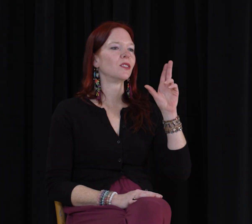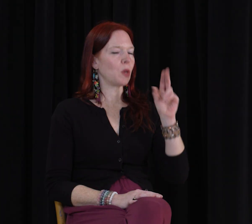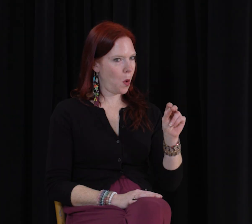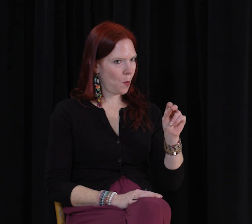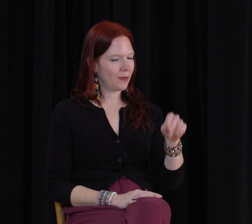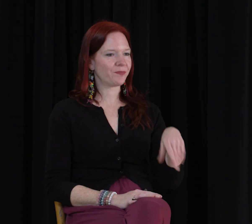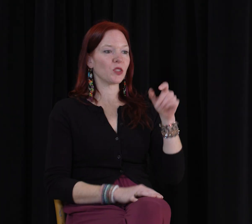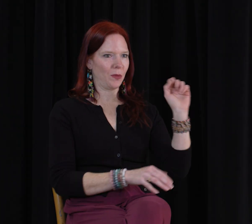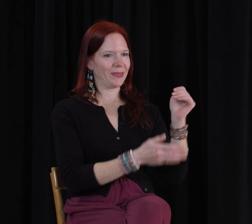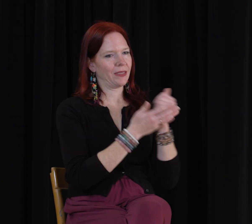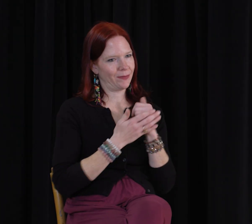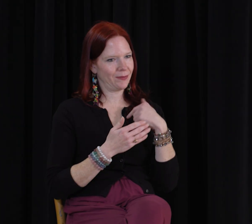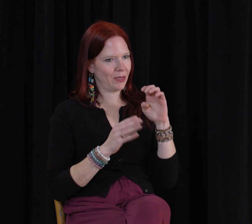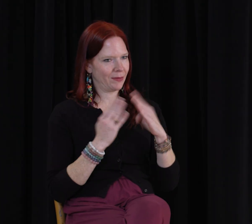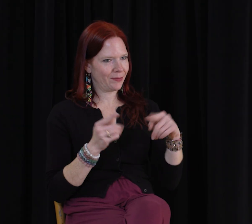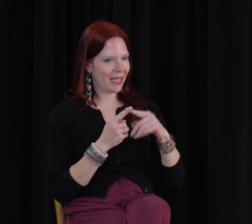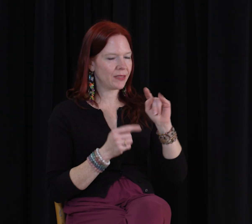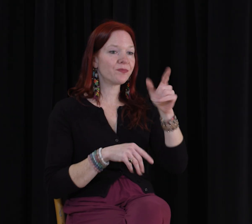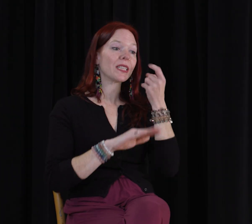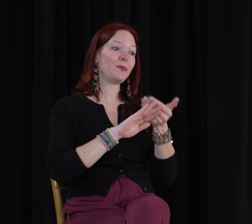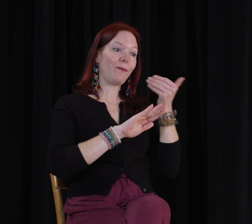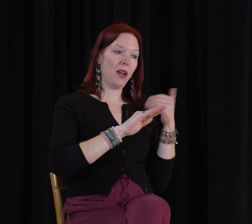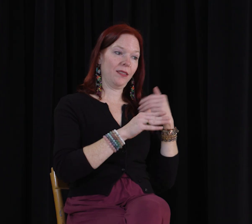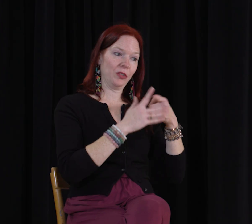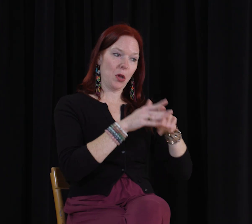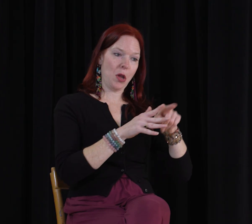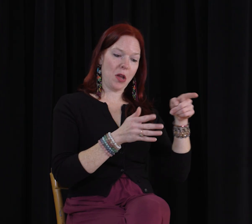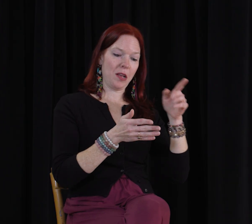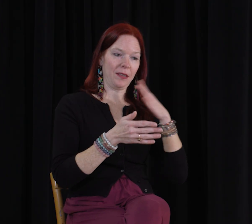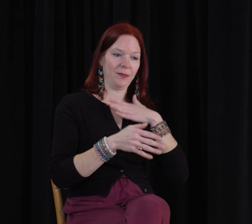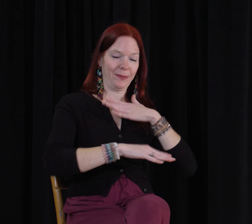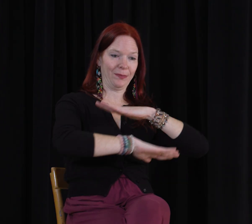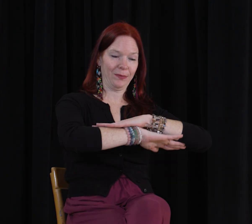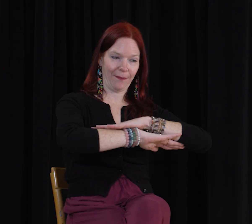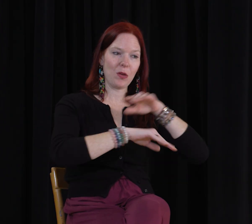No. Social media helped me be open about it. Before I started on my platform,